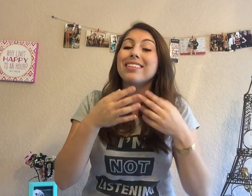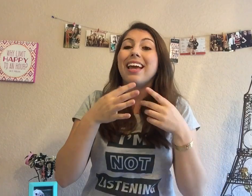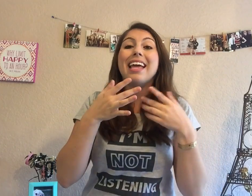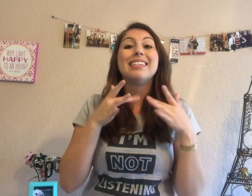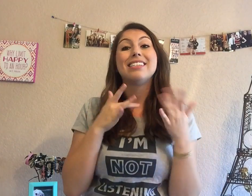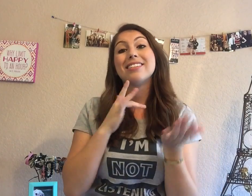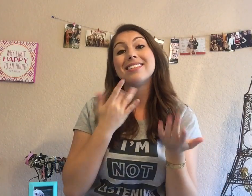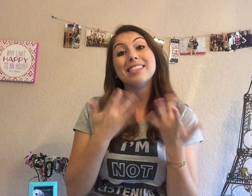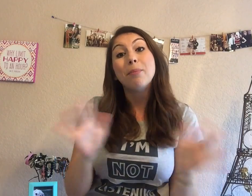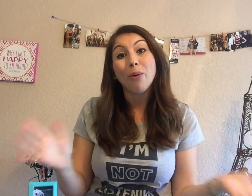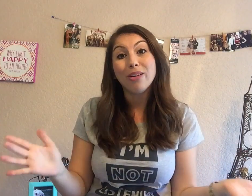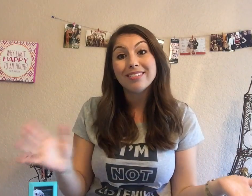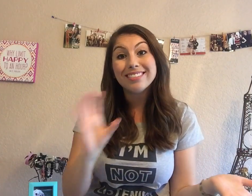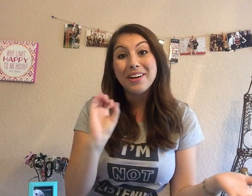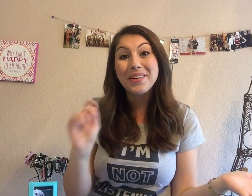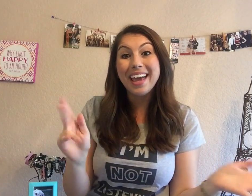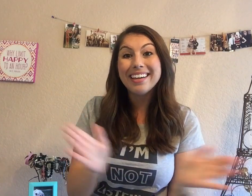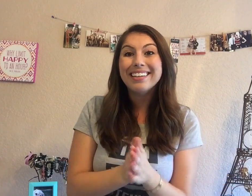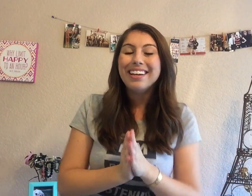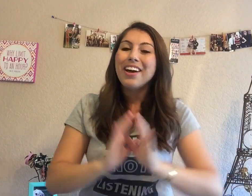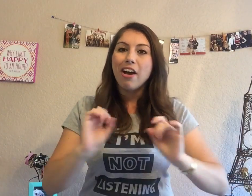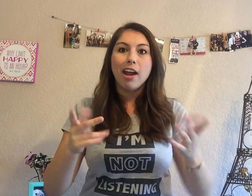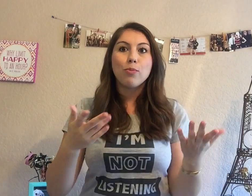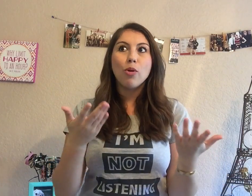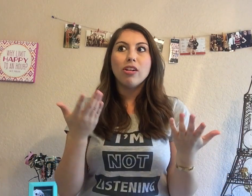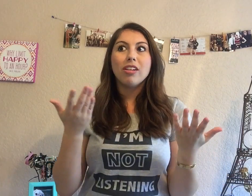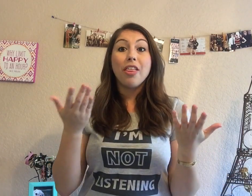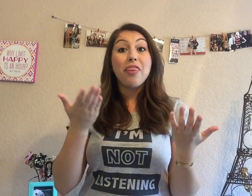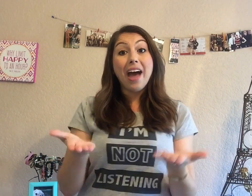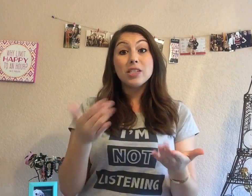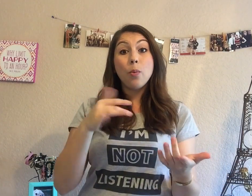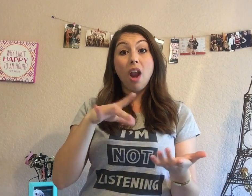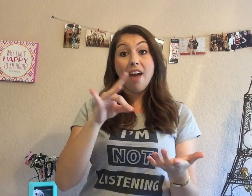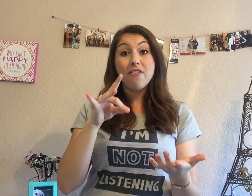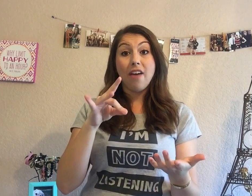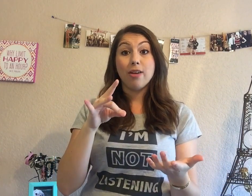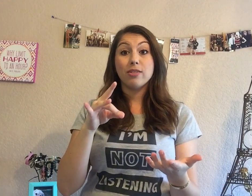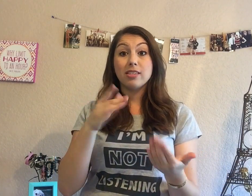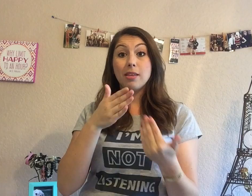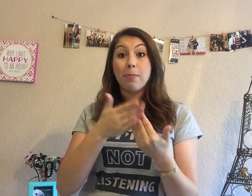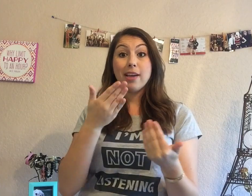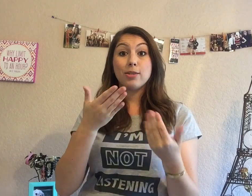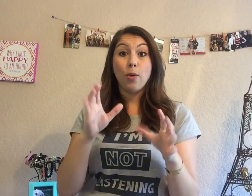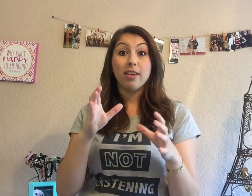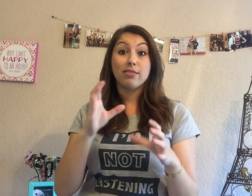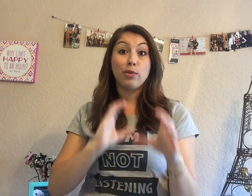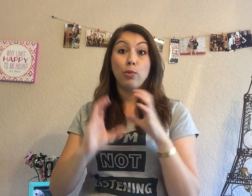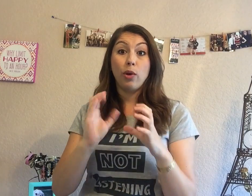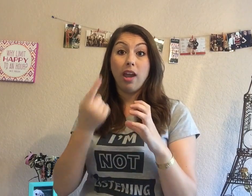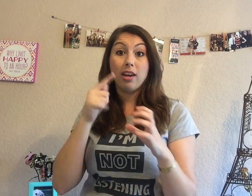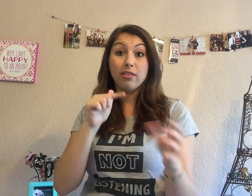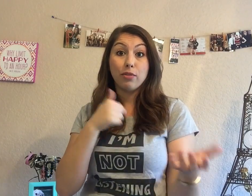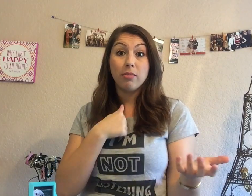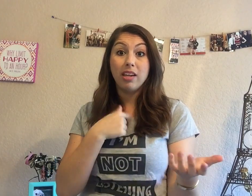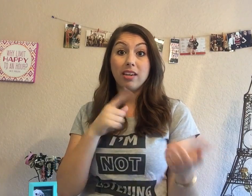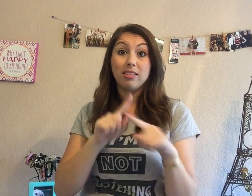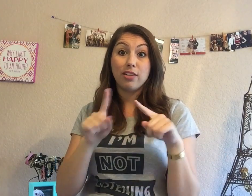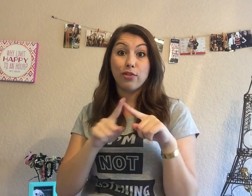and just simple. Okay. Alright. Well that's what I have found is the best ways of communicating for me in different